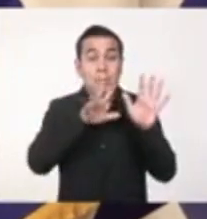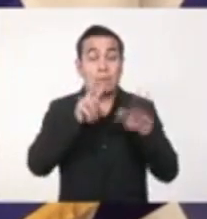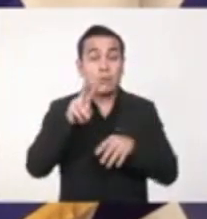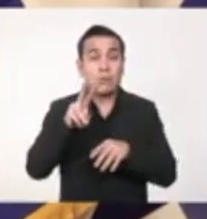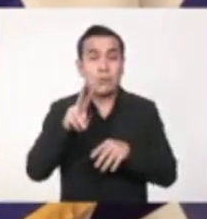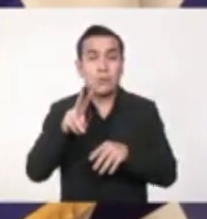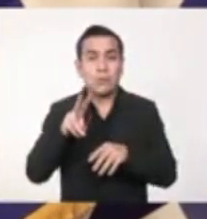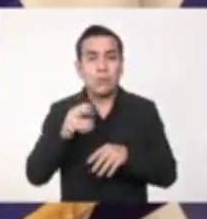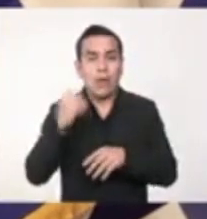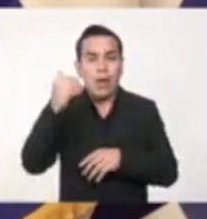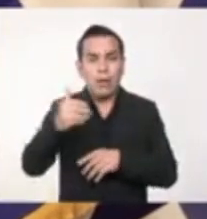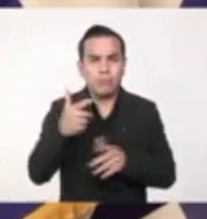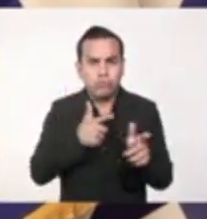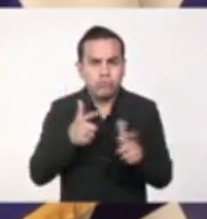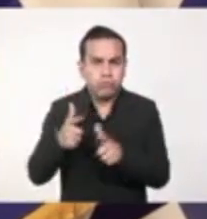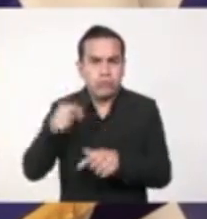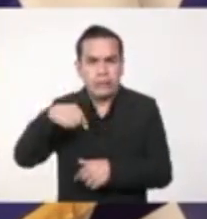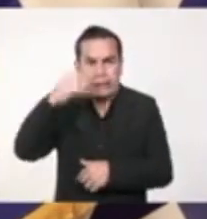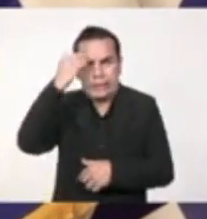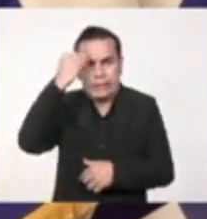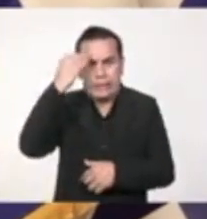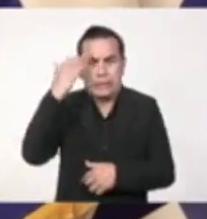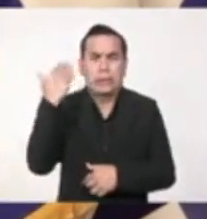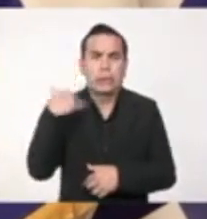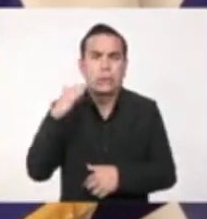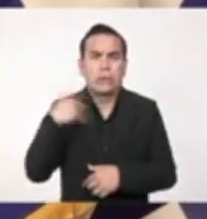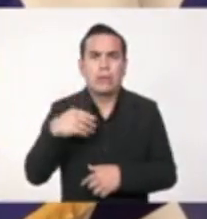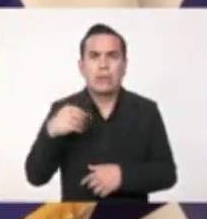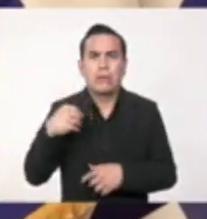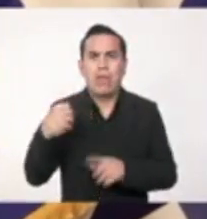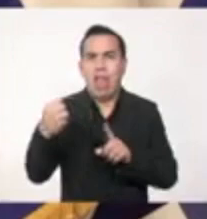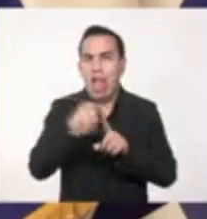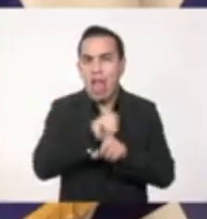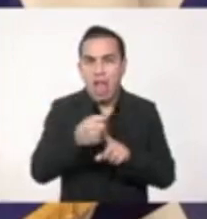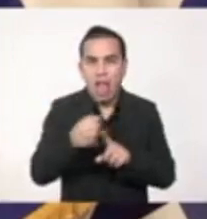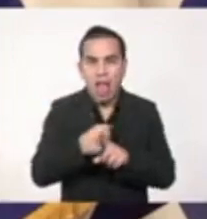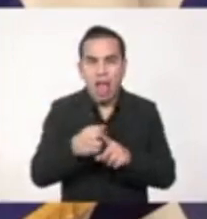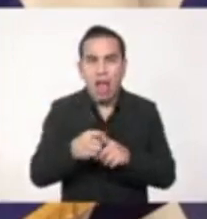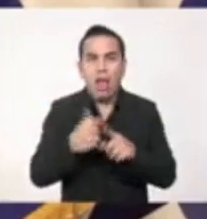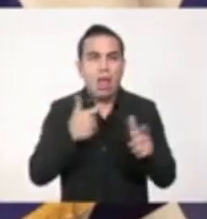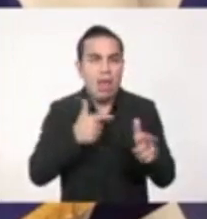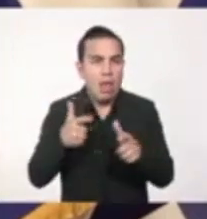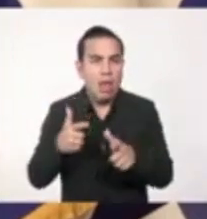we are used to hard, if for a football game, to